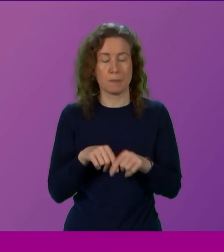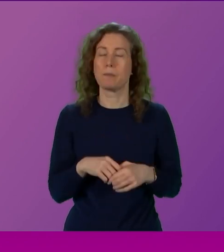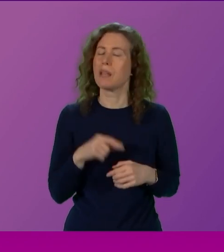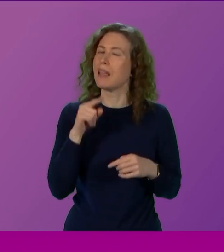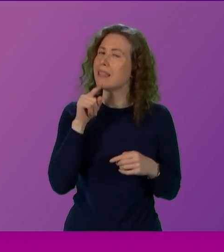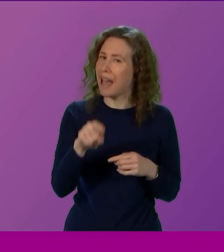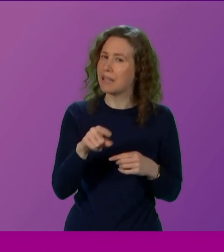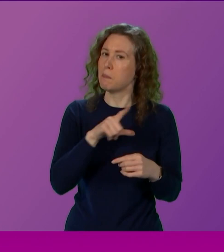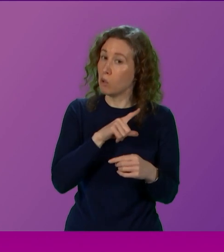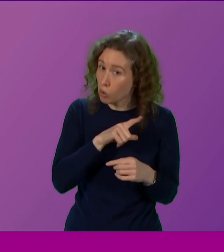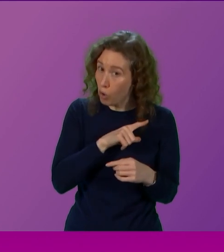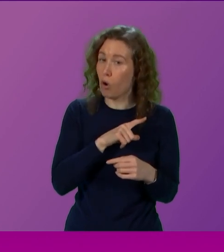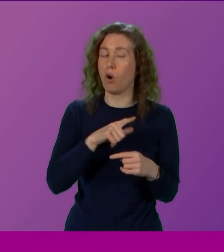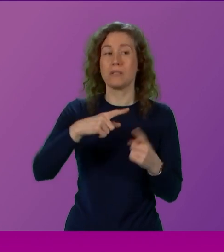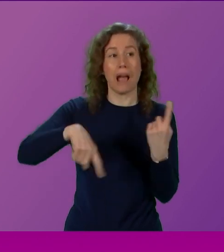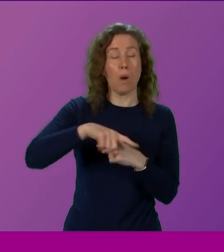Of course, that progress is down to the hard work of our front-line NHS